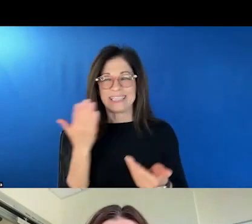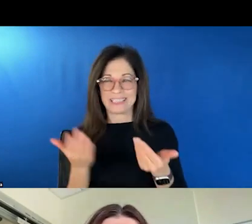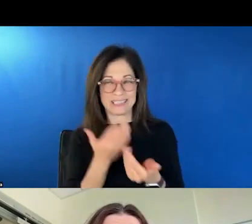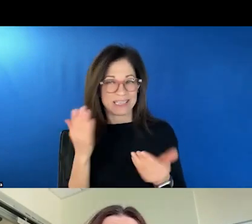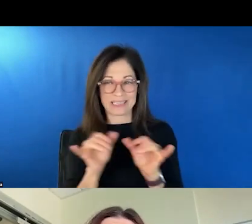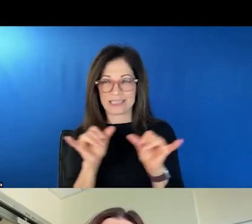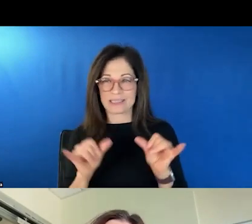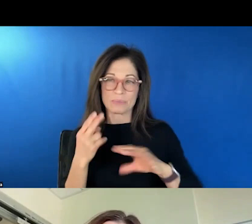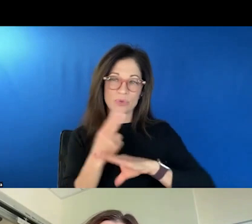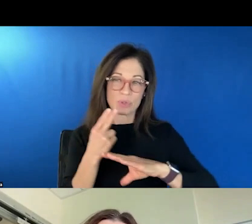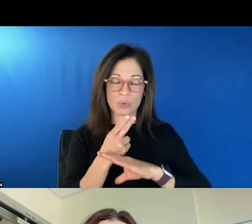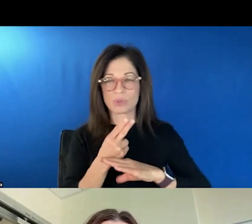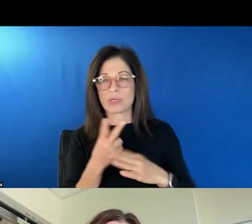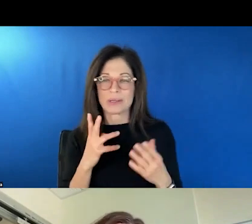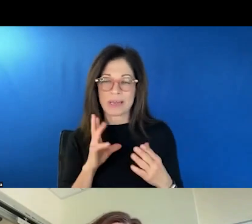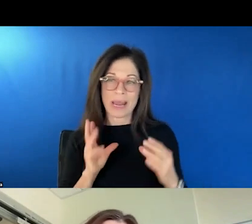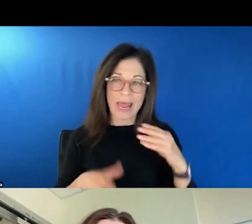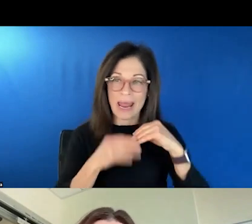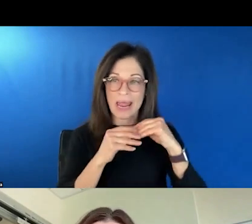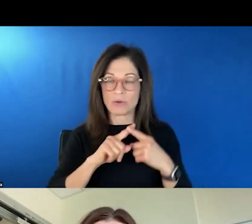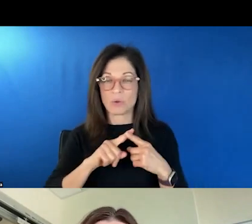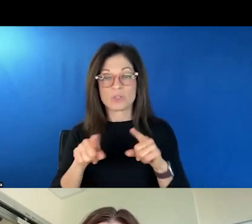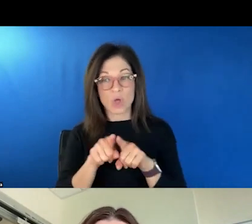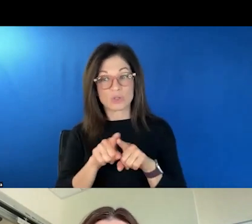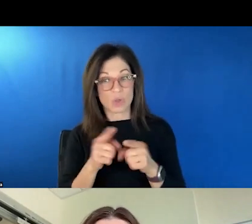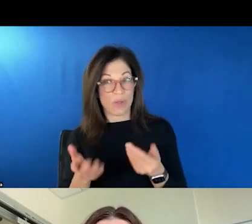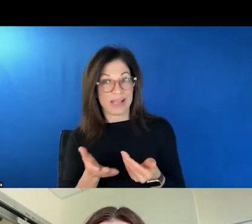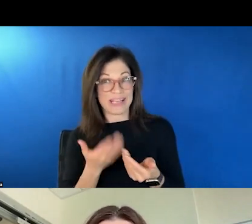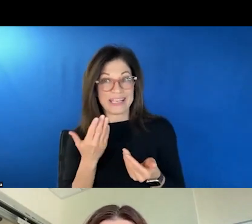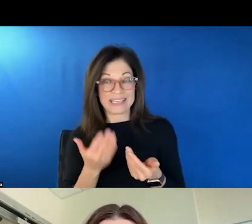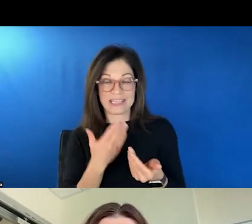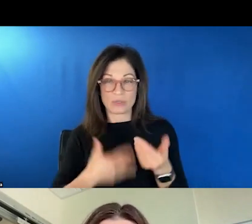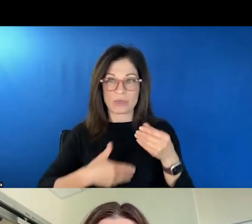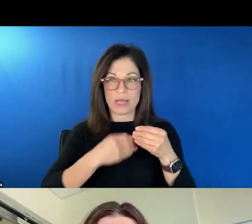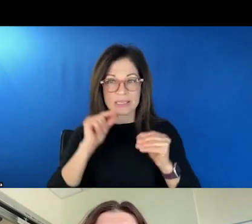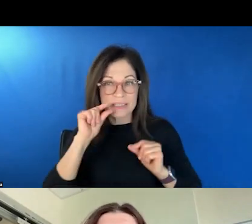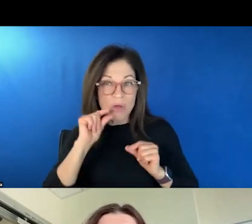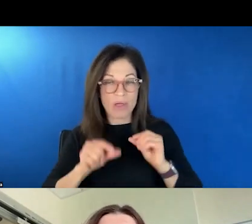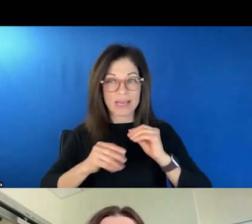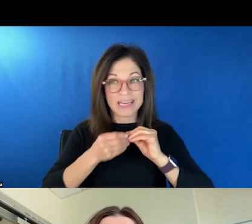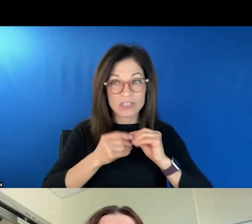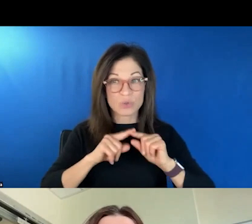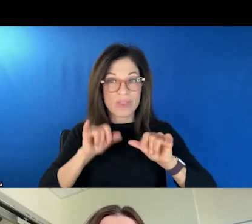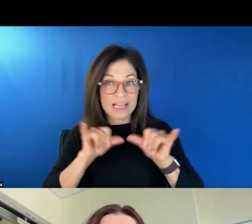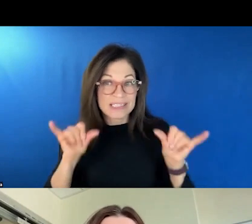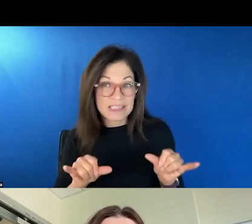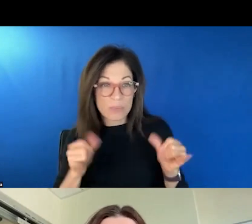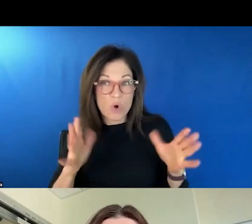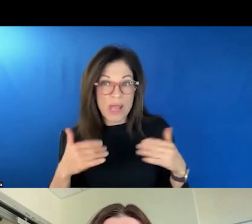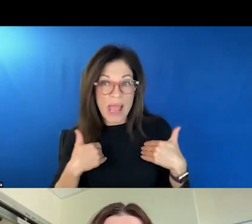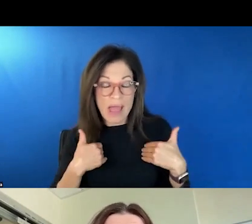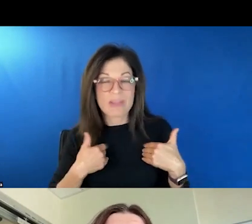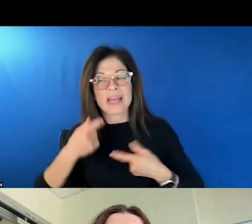ON RATHER THAN TRYING TO BUILD AND FUND A WHOLE NEW ONE.